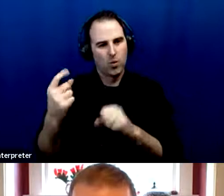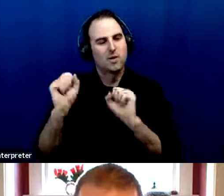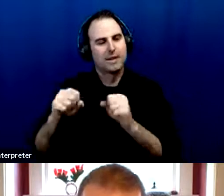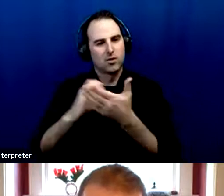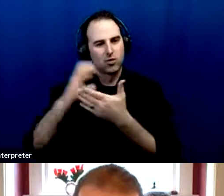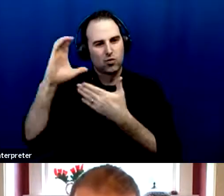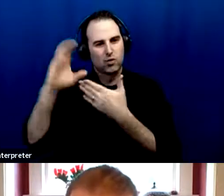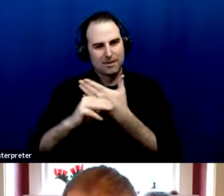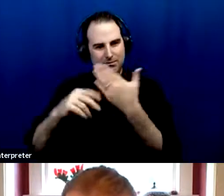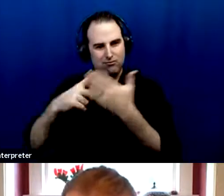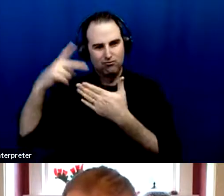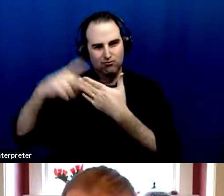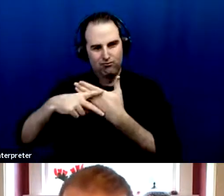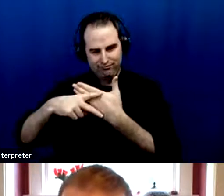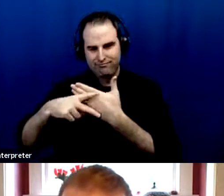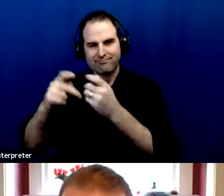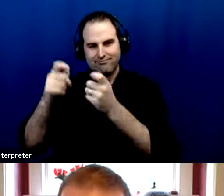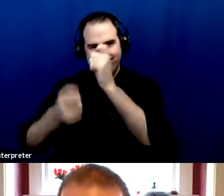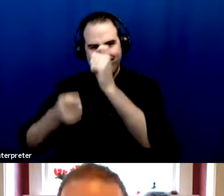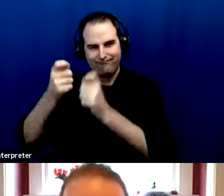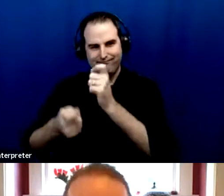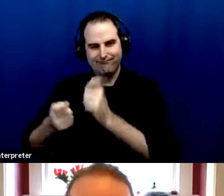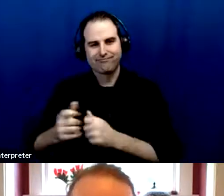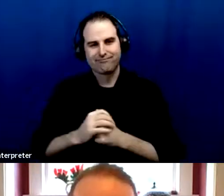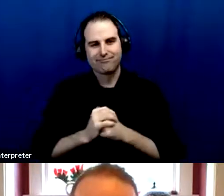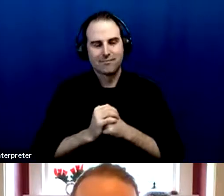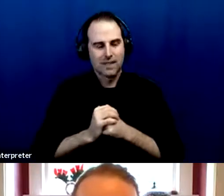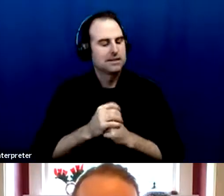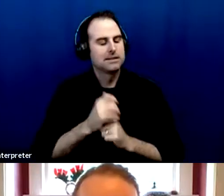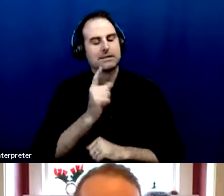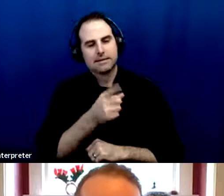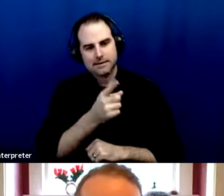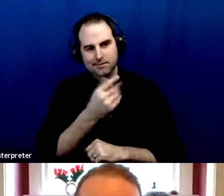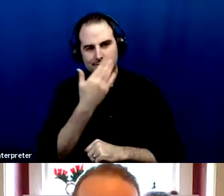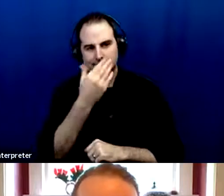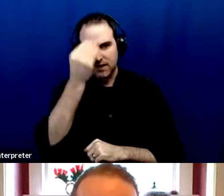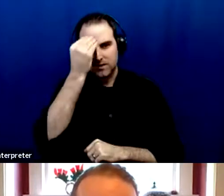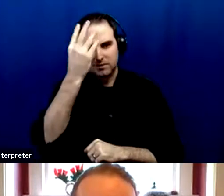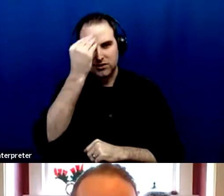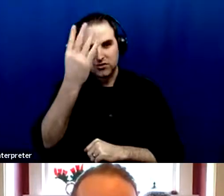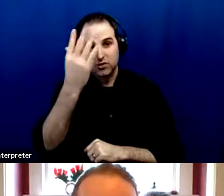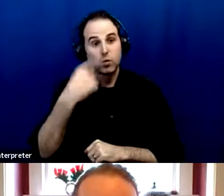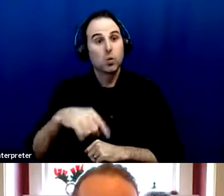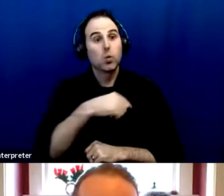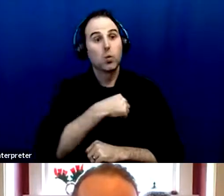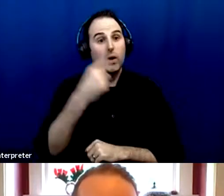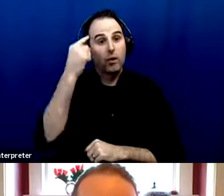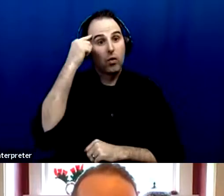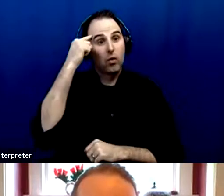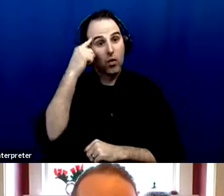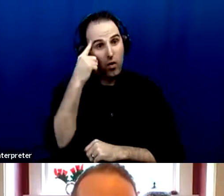Yes, that would be very, very good information to share out because we were under the impression that this is just a how